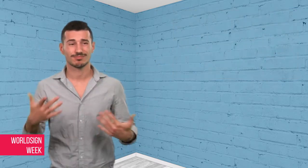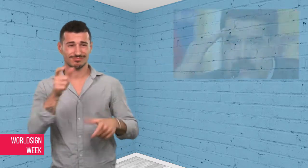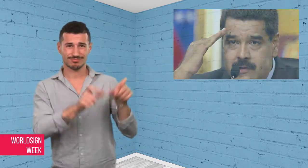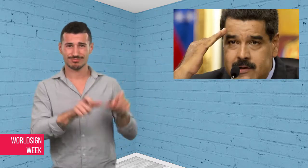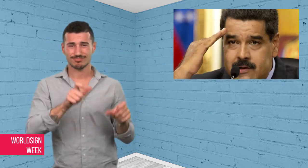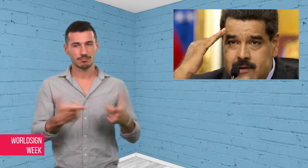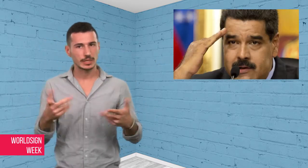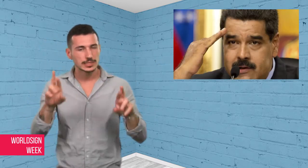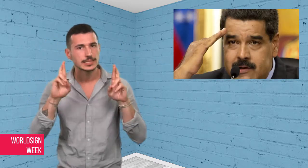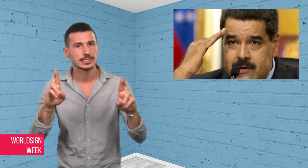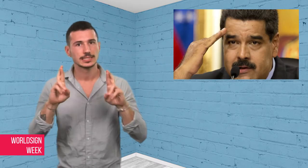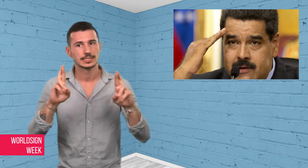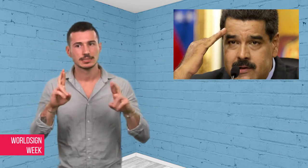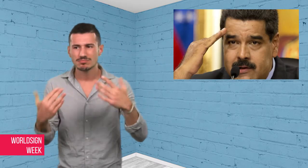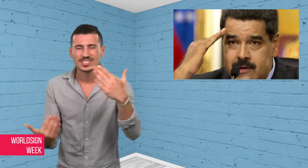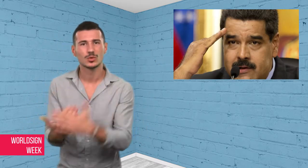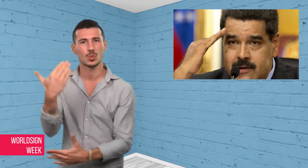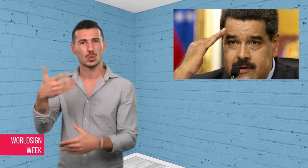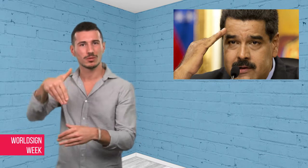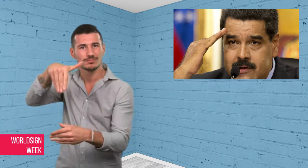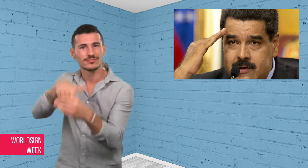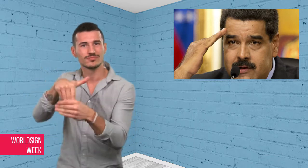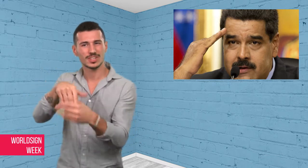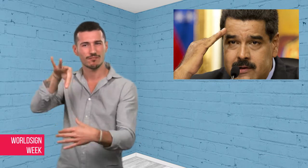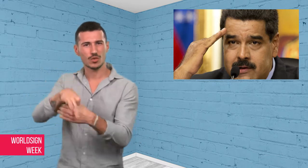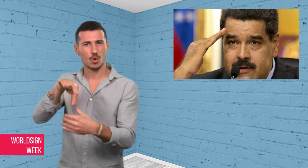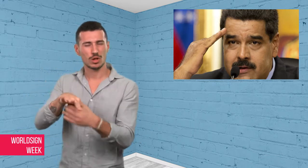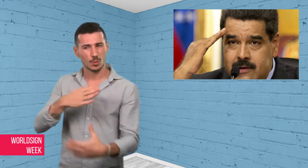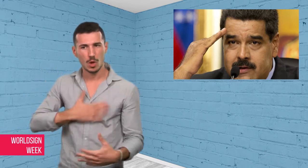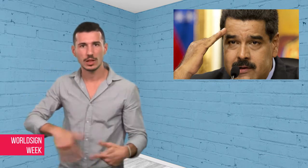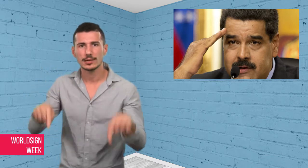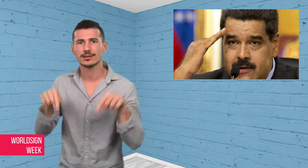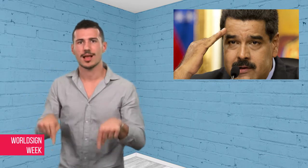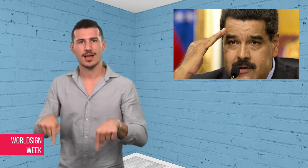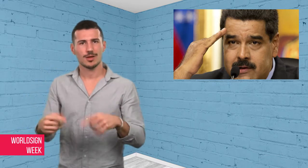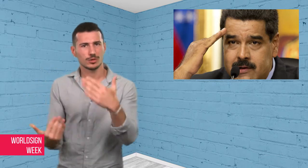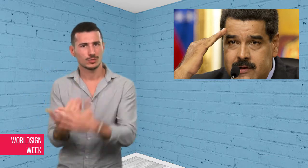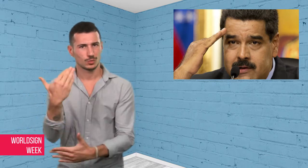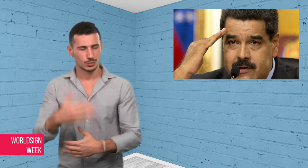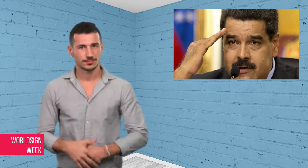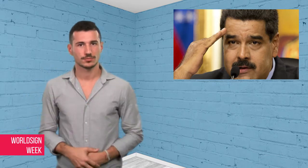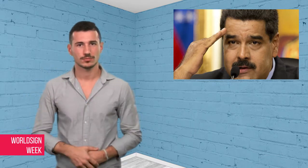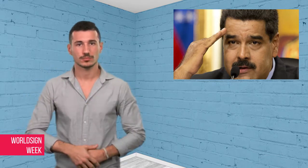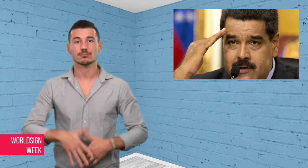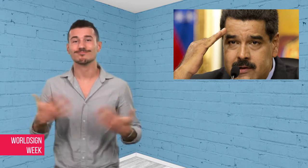recall vote to remove the president now. Government